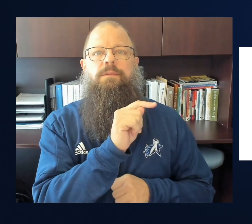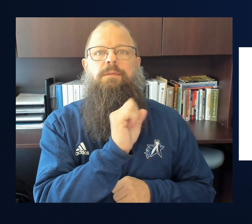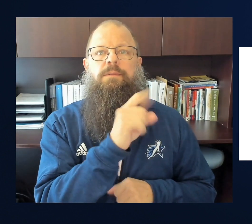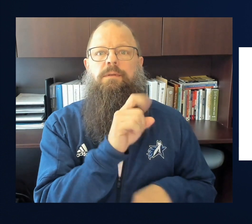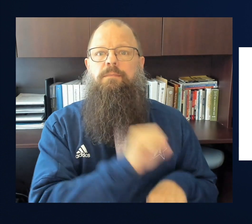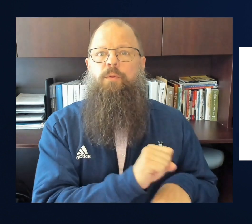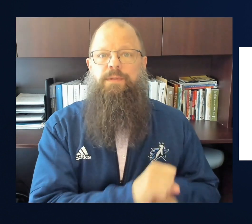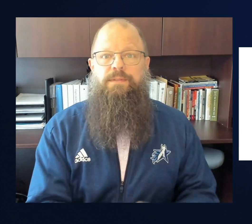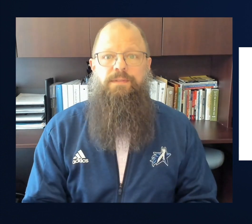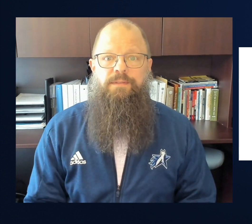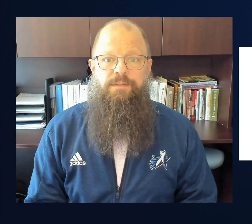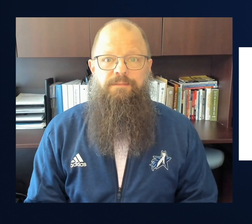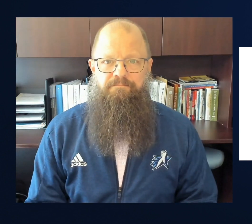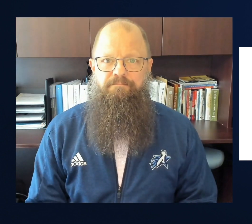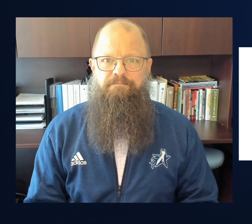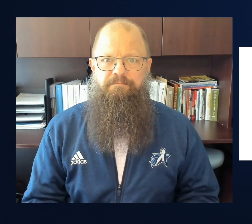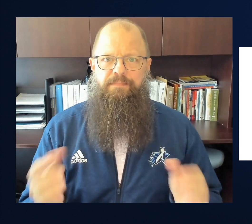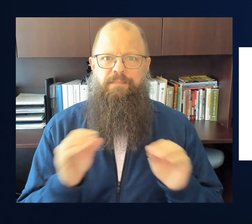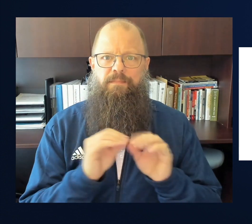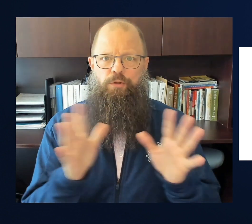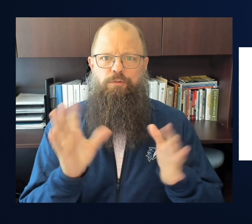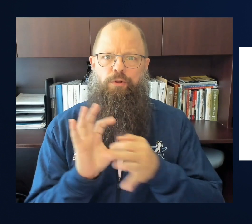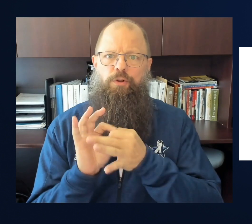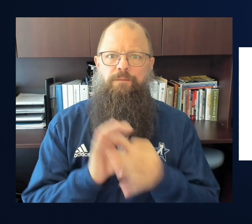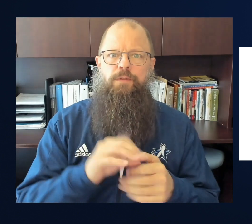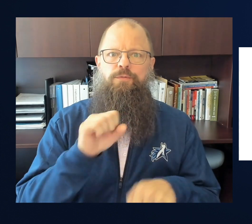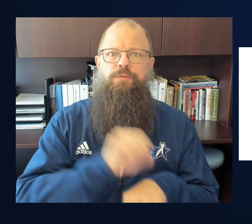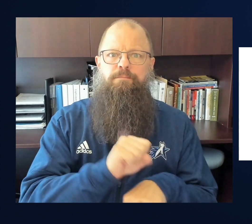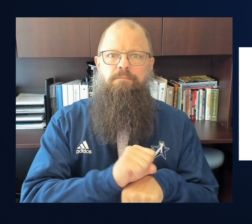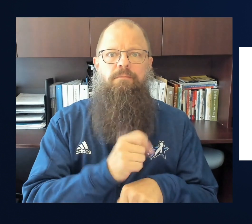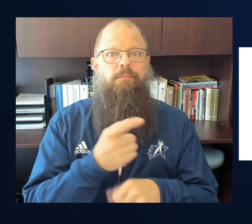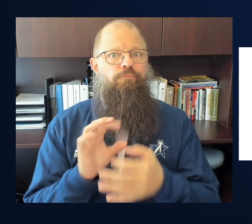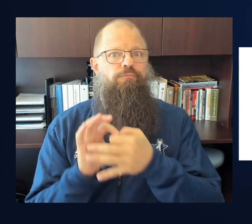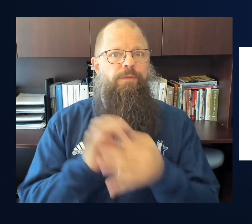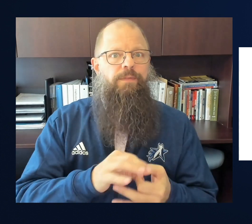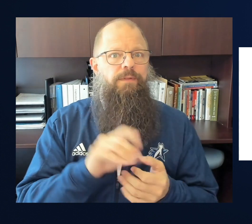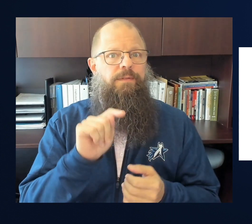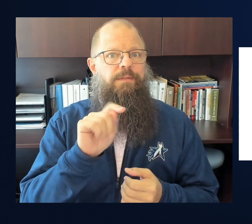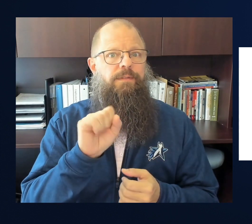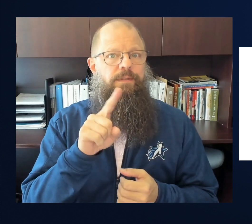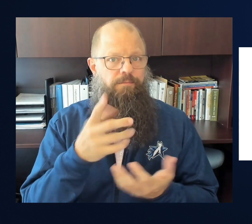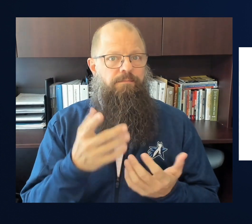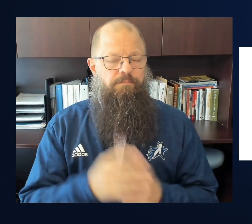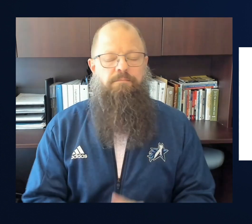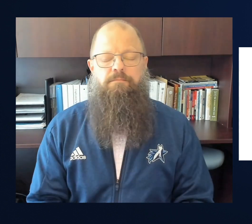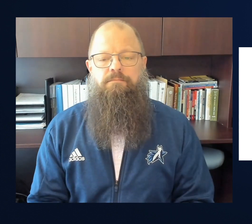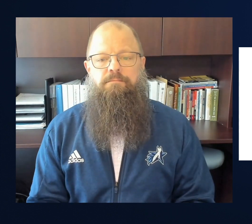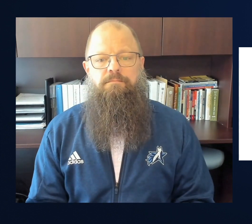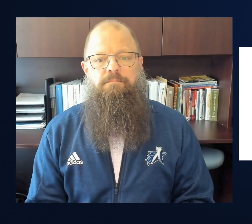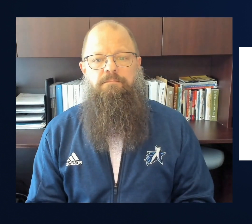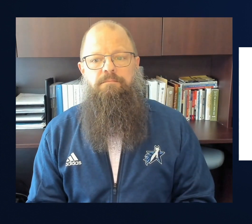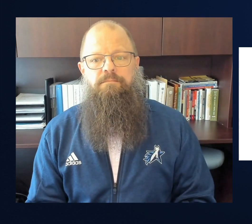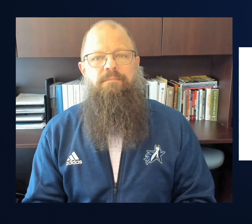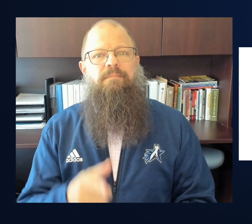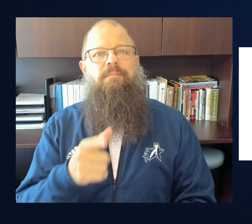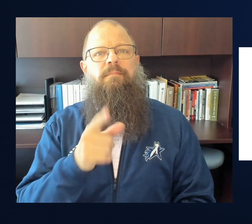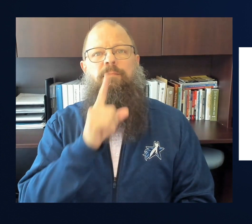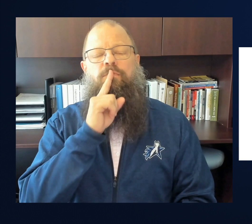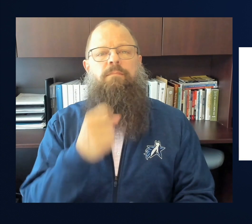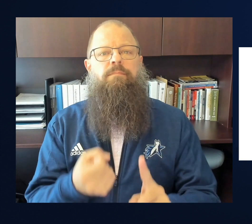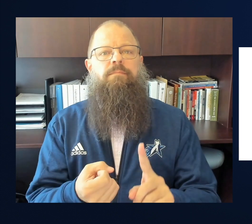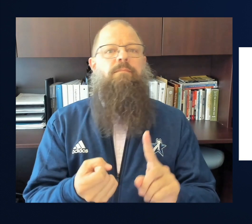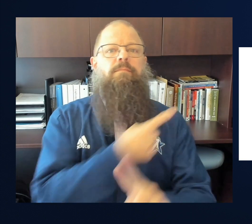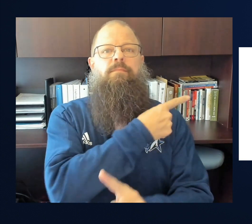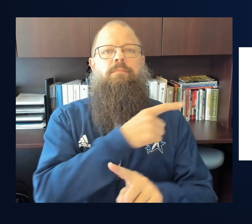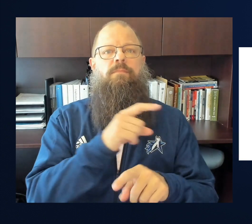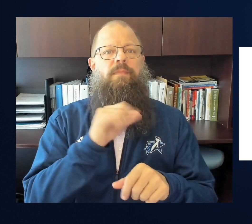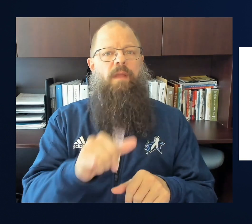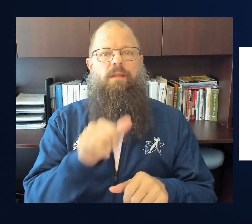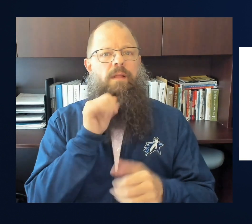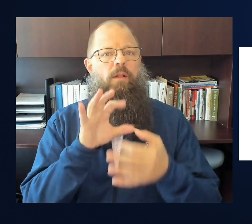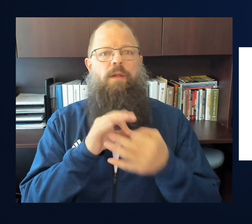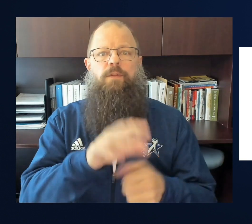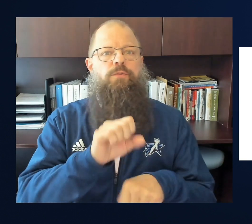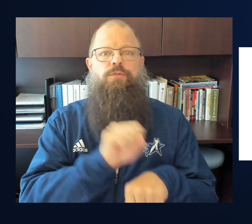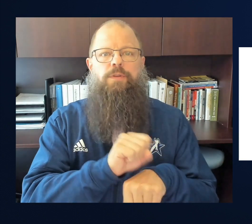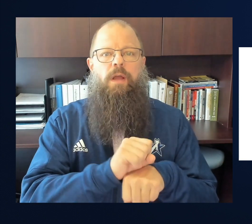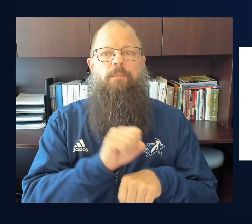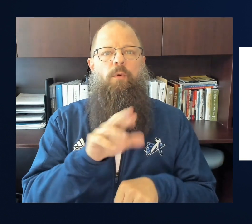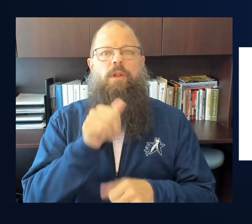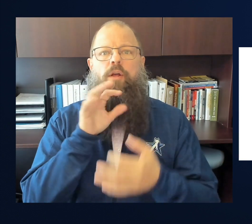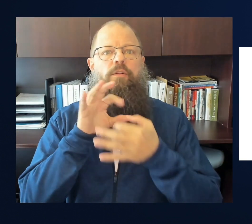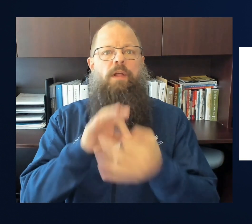employees." It is clear and relevant to their job. You don't want an